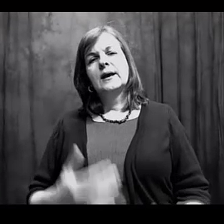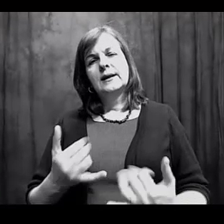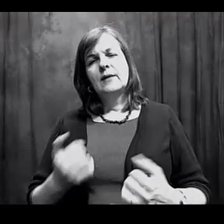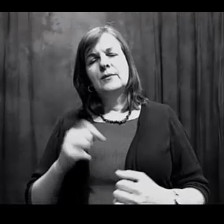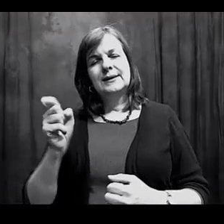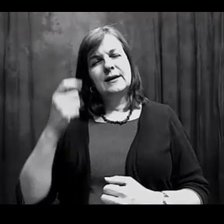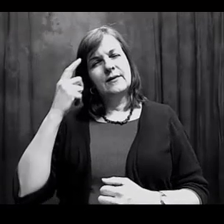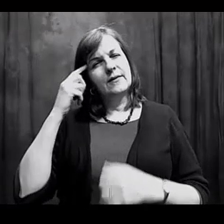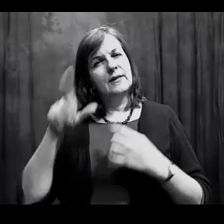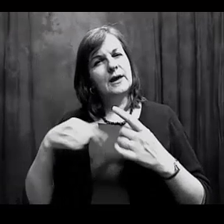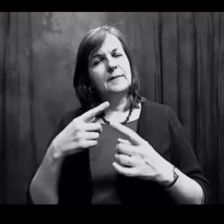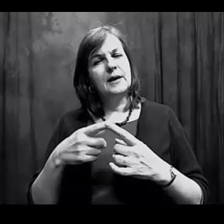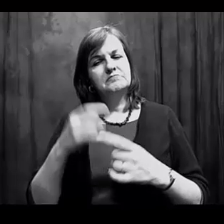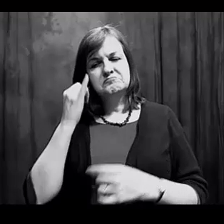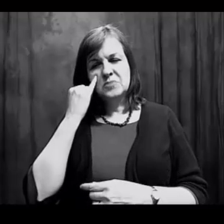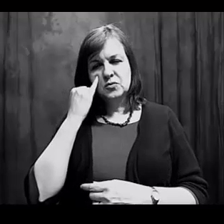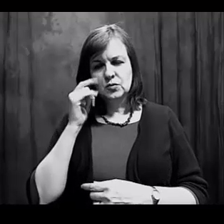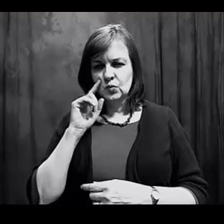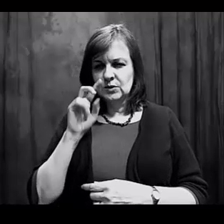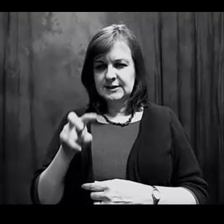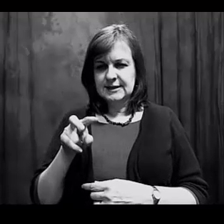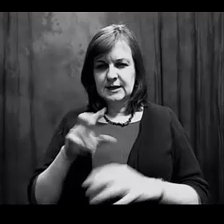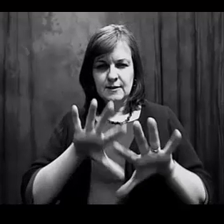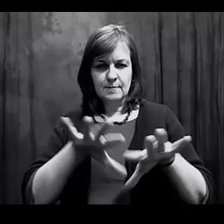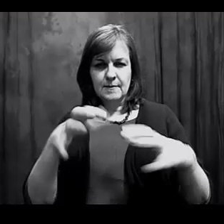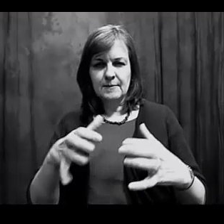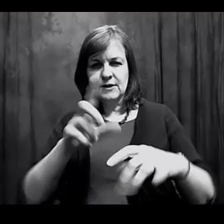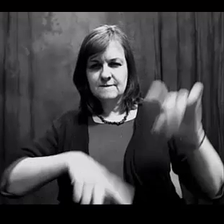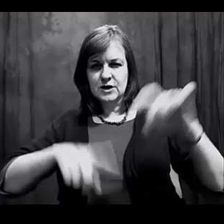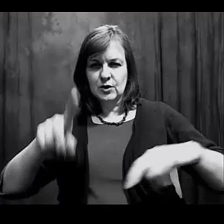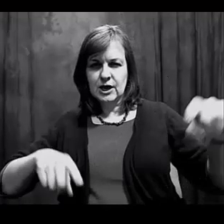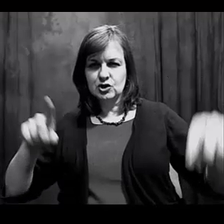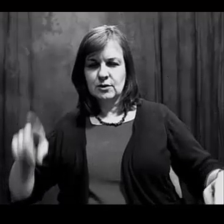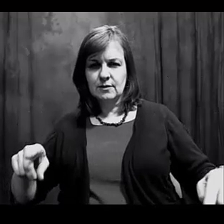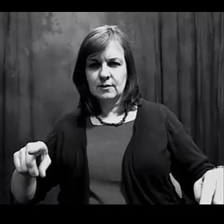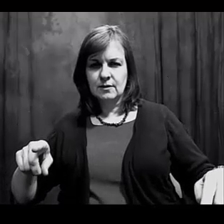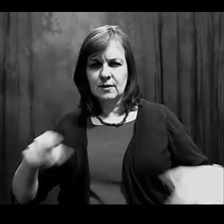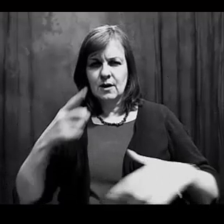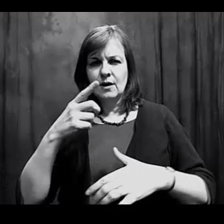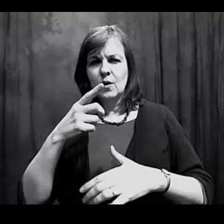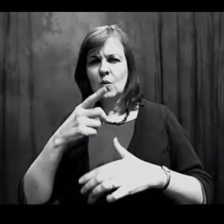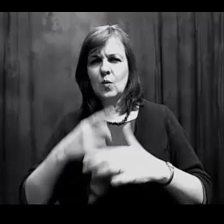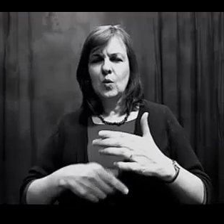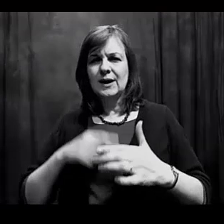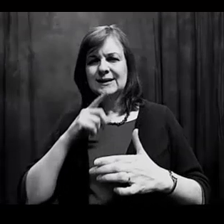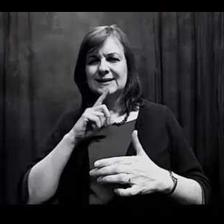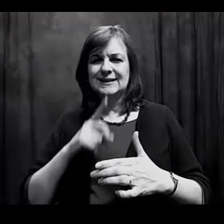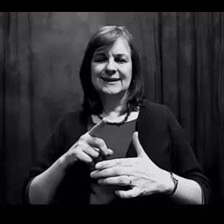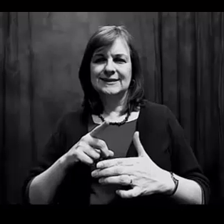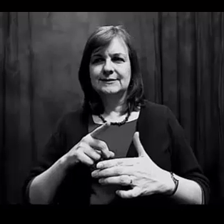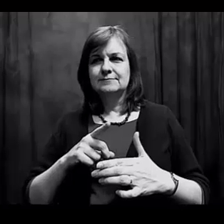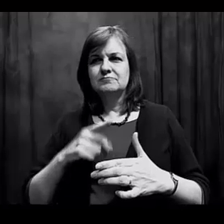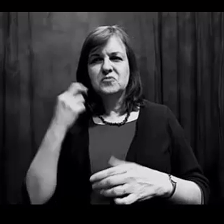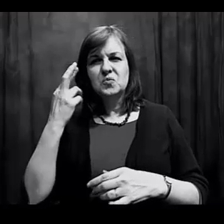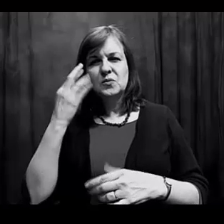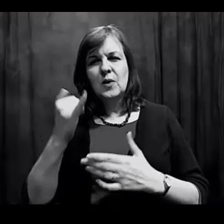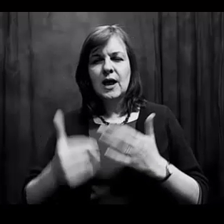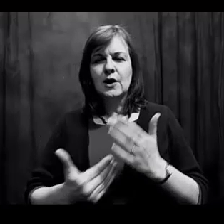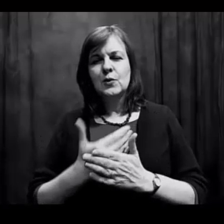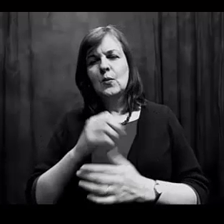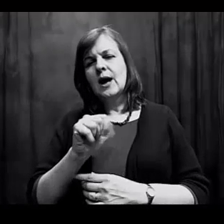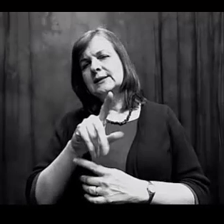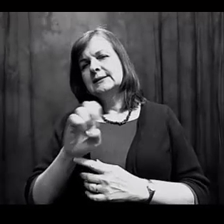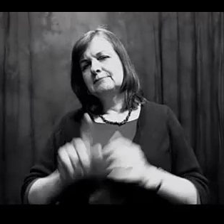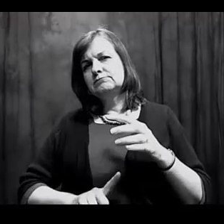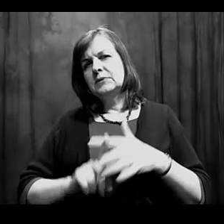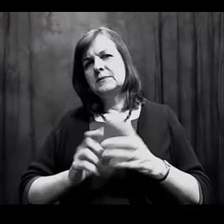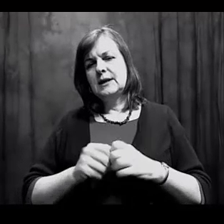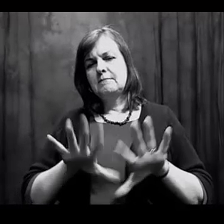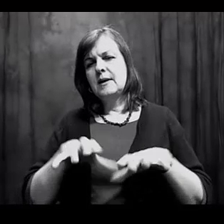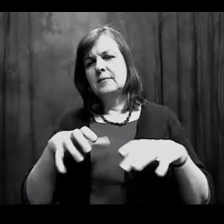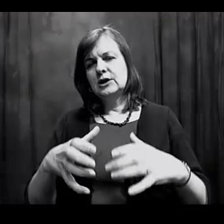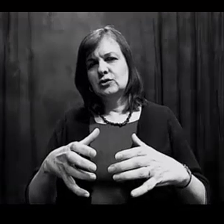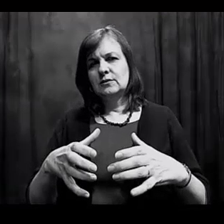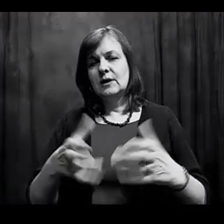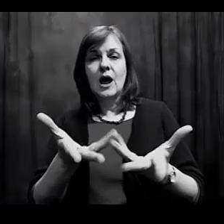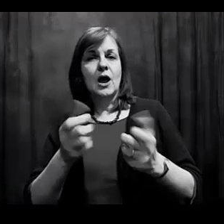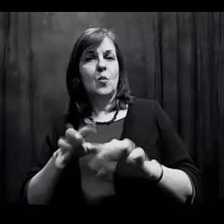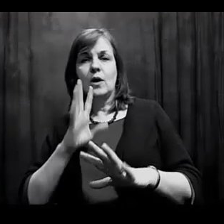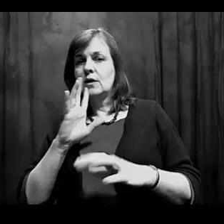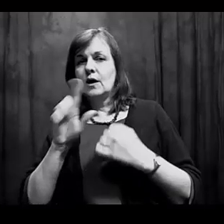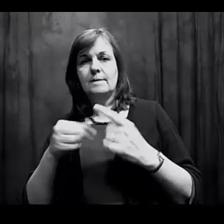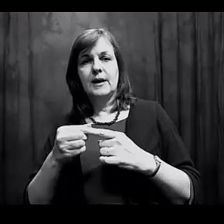of some particular characteristic that we like in either dog breeds - cat breeds - agriculture what ever